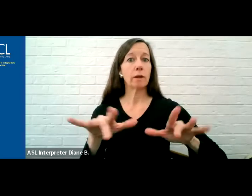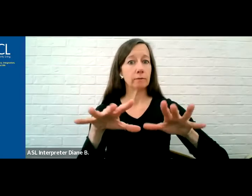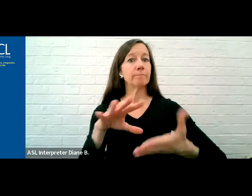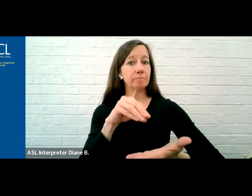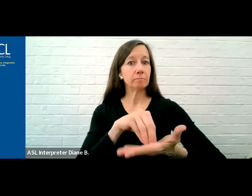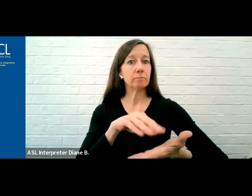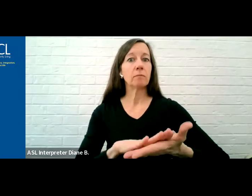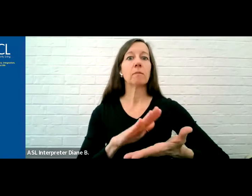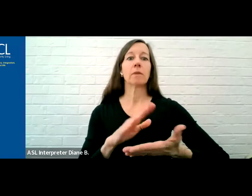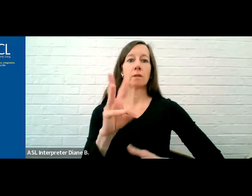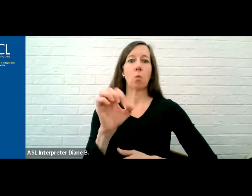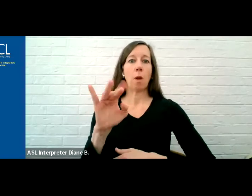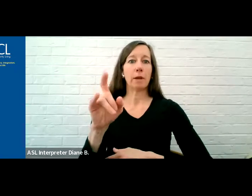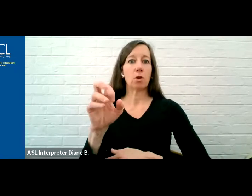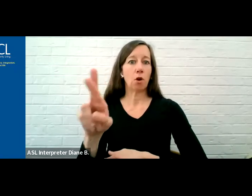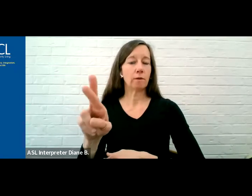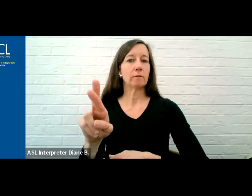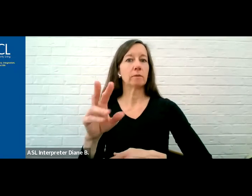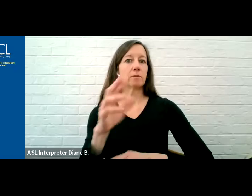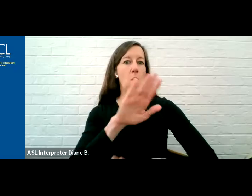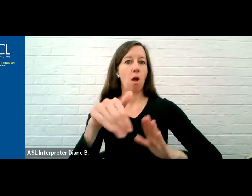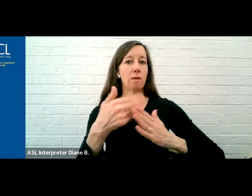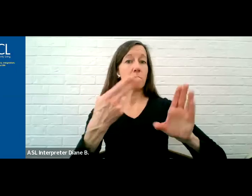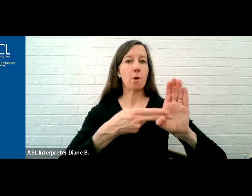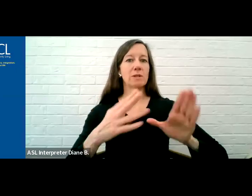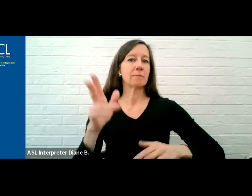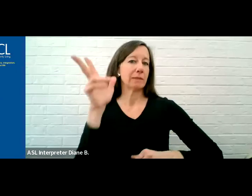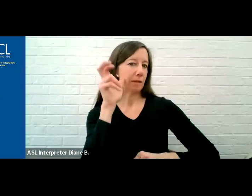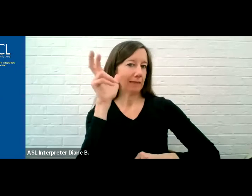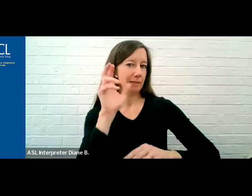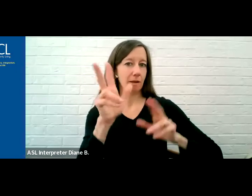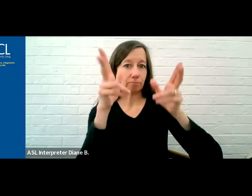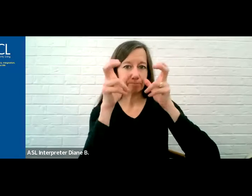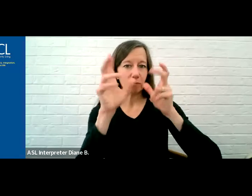Only mode. Please do not unmute, so that we can limit any background, noise.